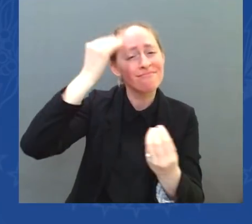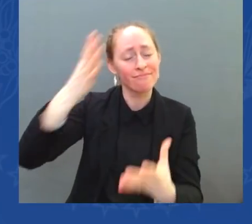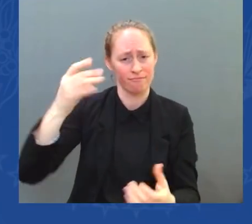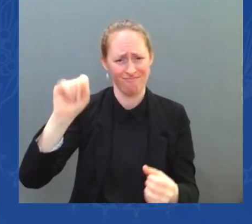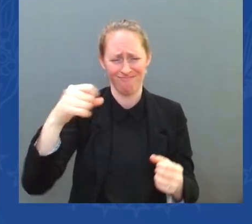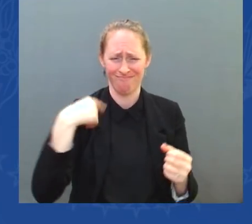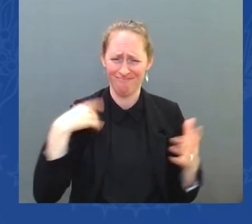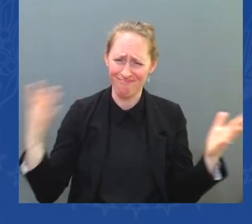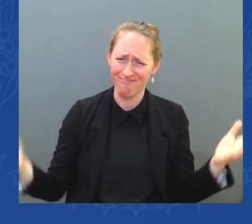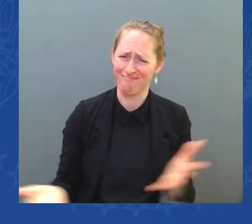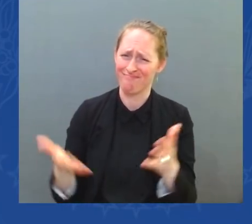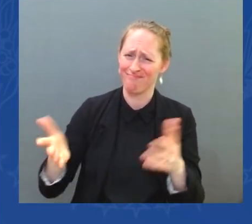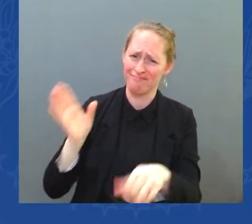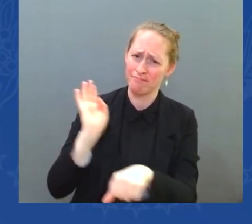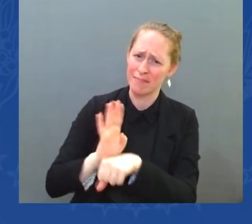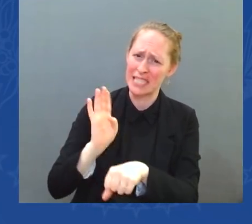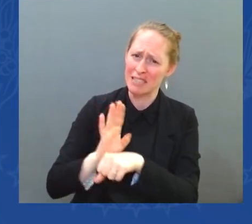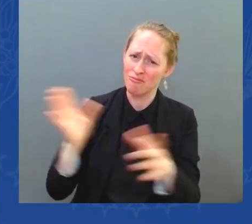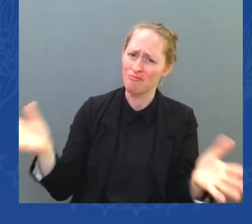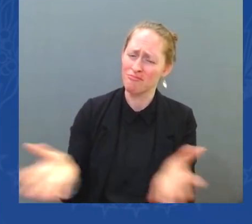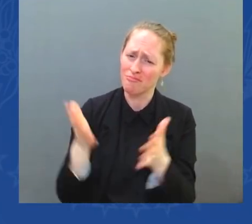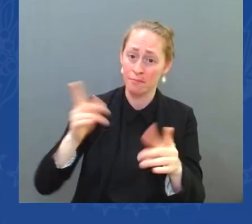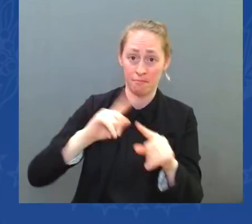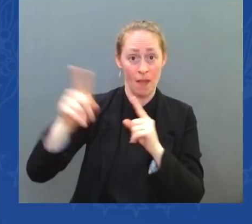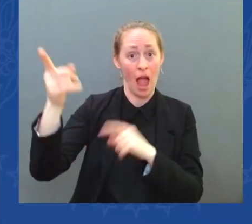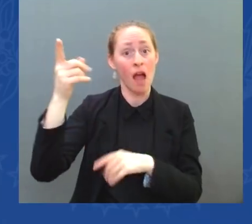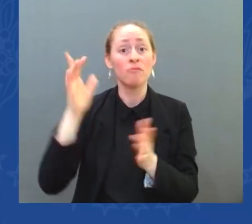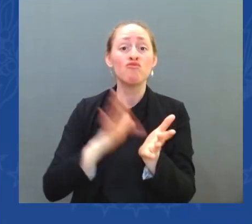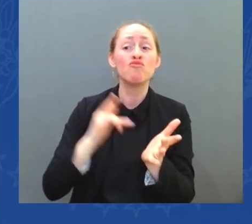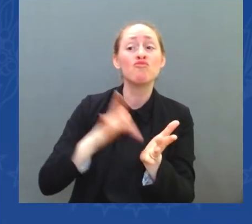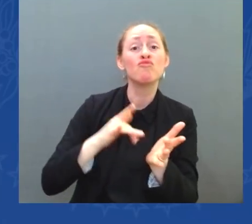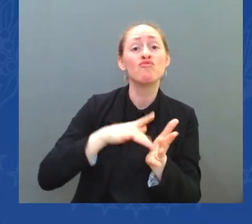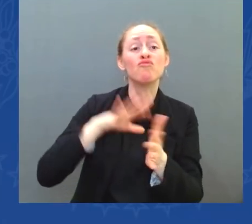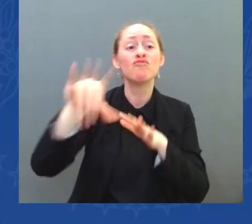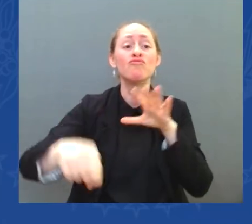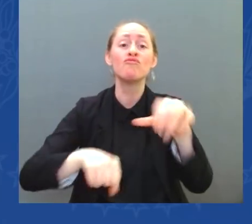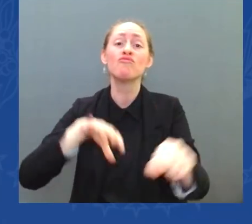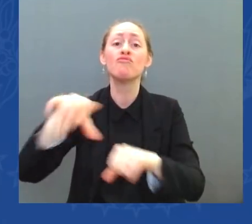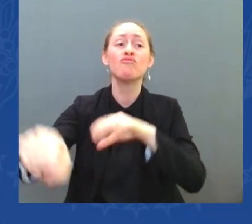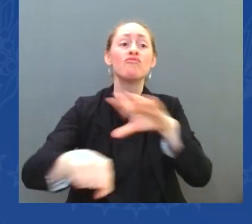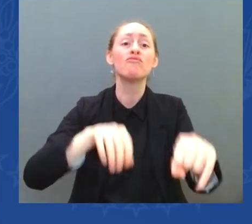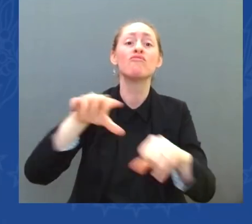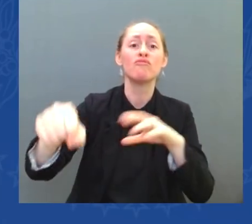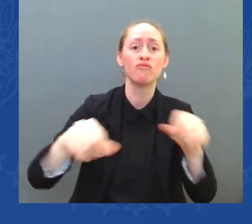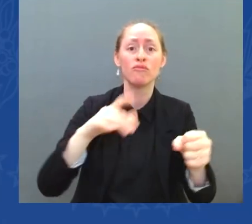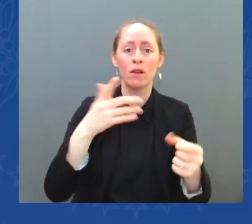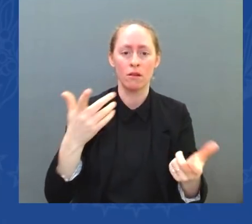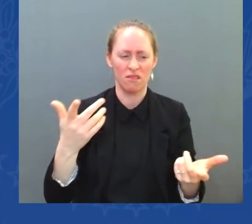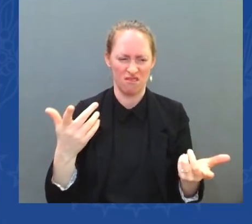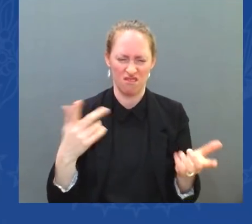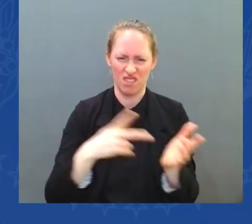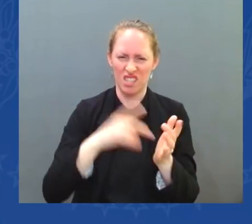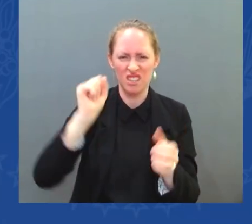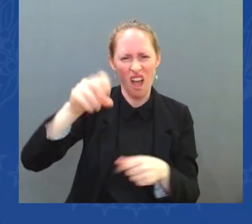And bringing down the historic economic progress, reducing costs for families also requires investing in infrastructure.